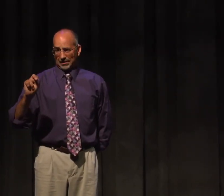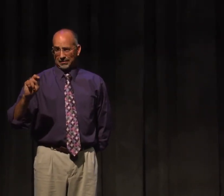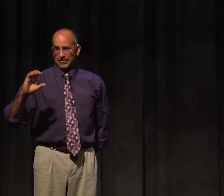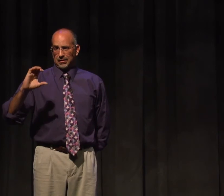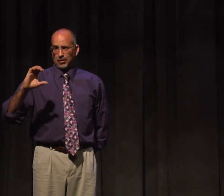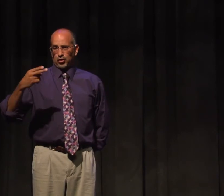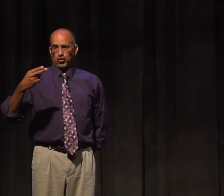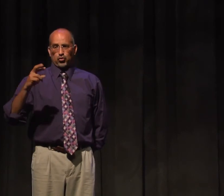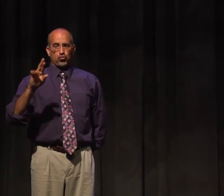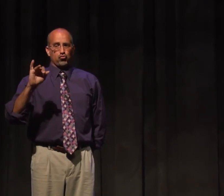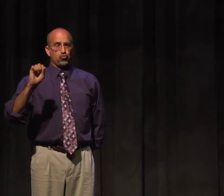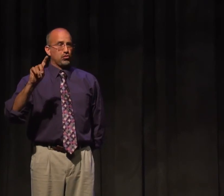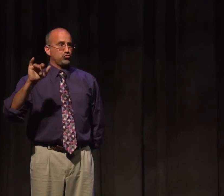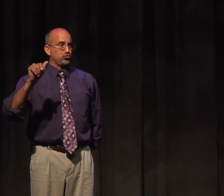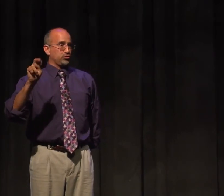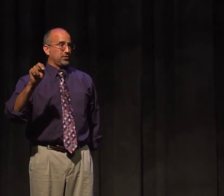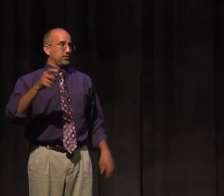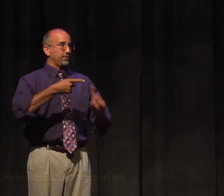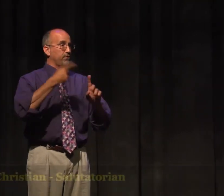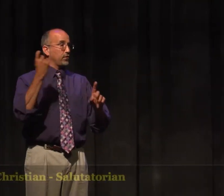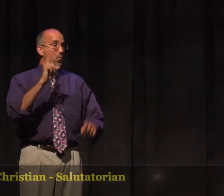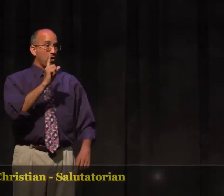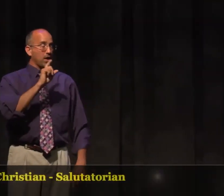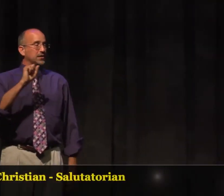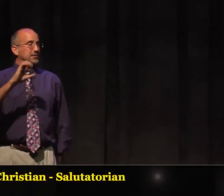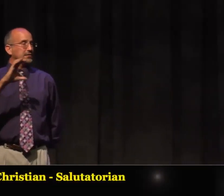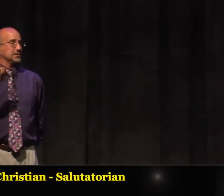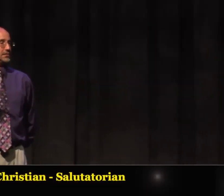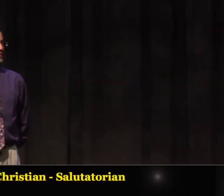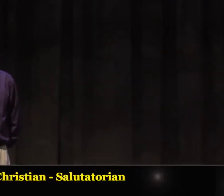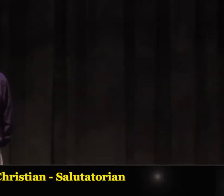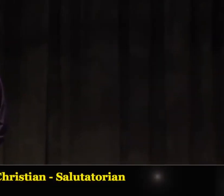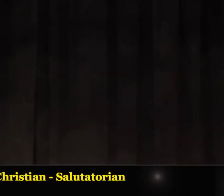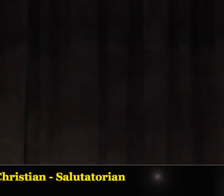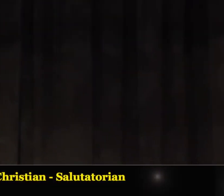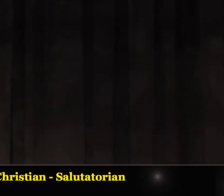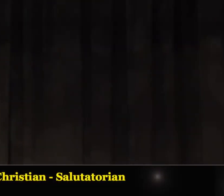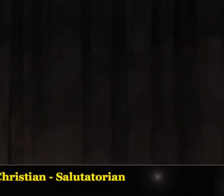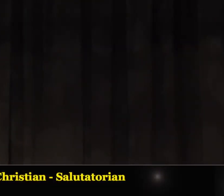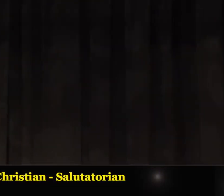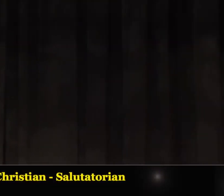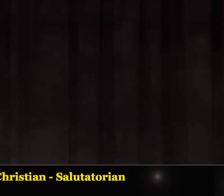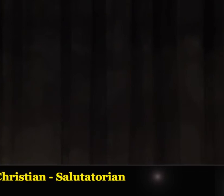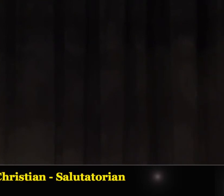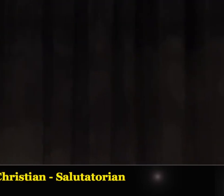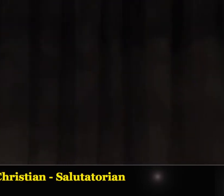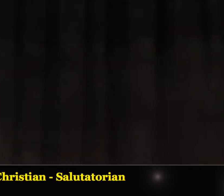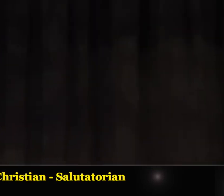Brian Christian from Scappoose